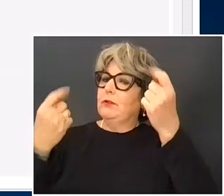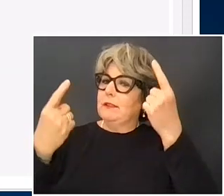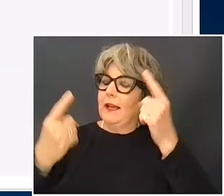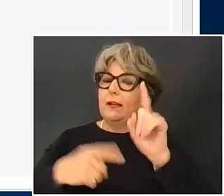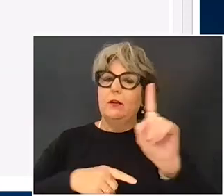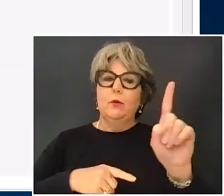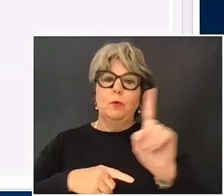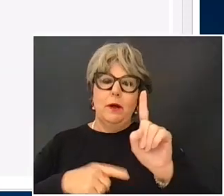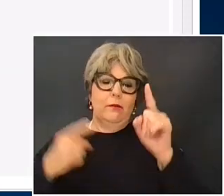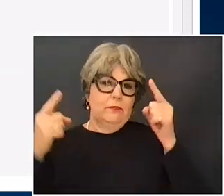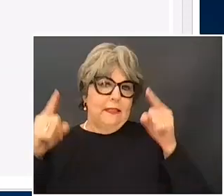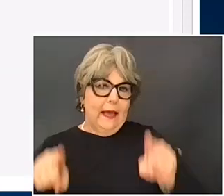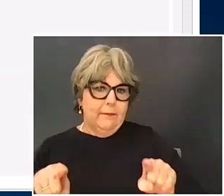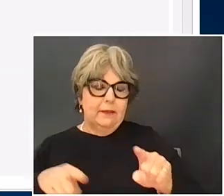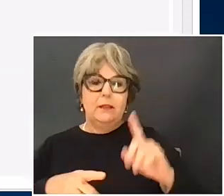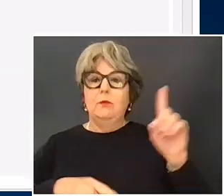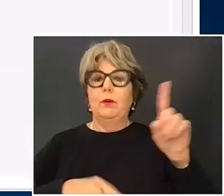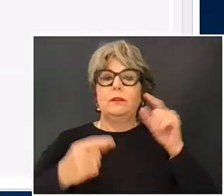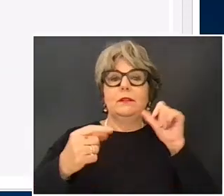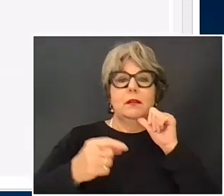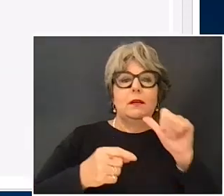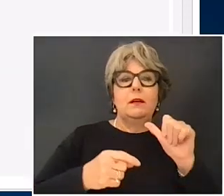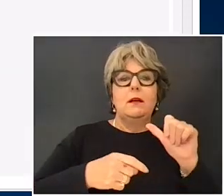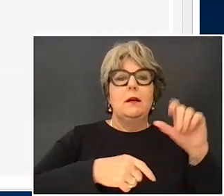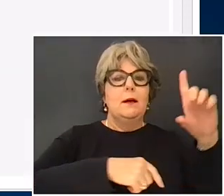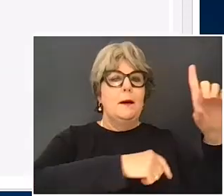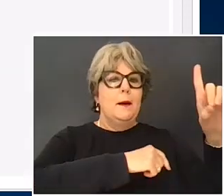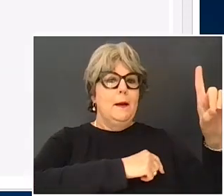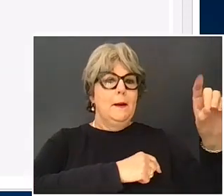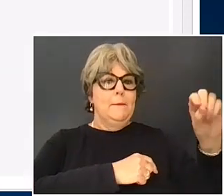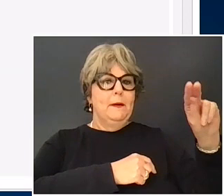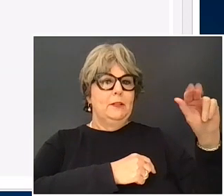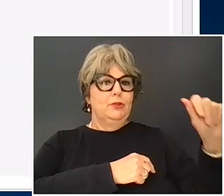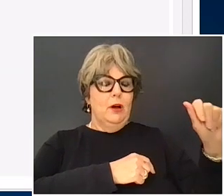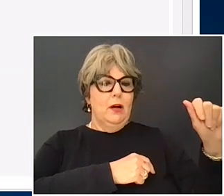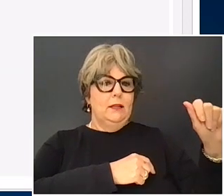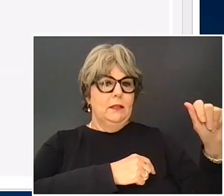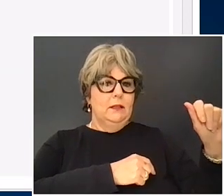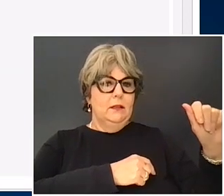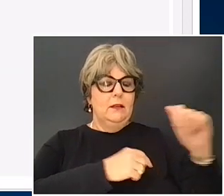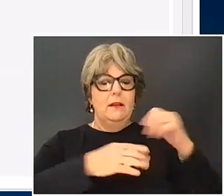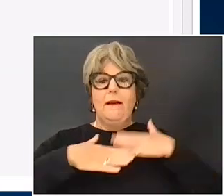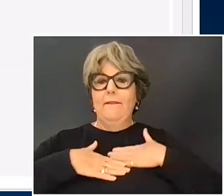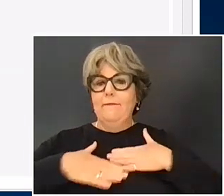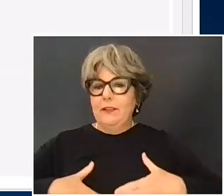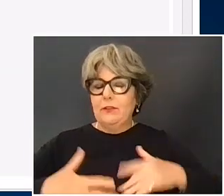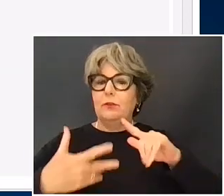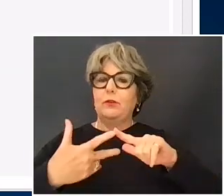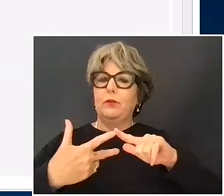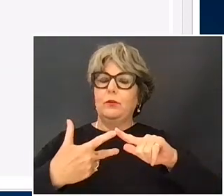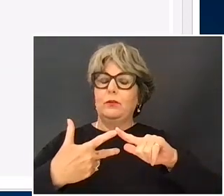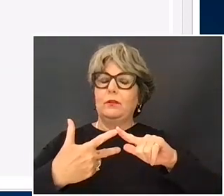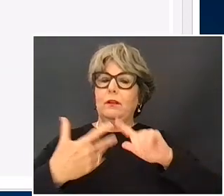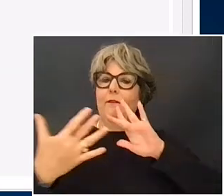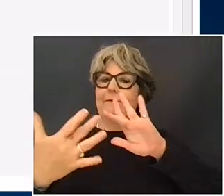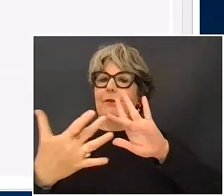where it's not. But what Donna just said about three categories physical, virtual, and prison made me wonder whether the